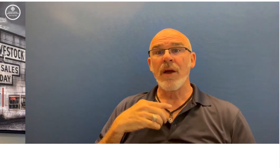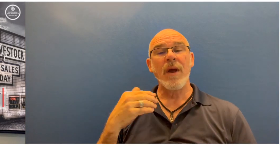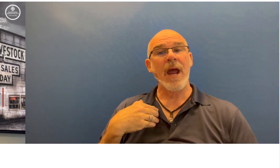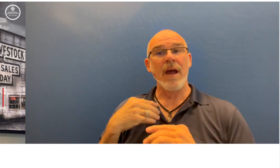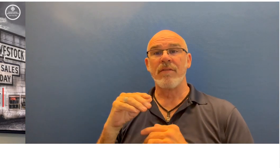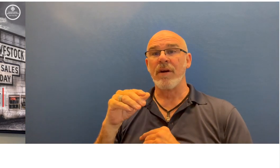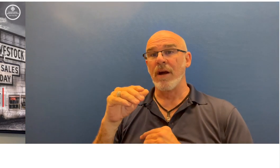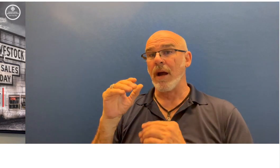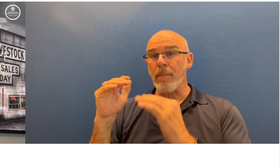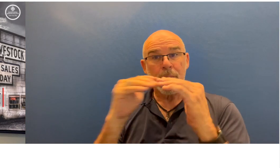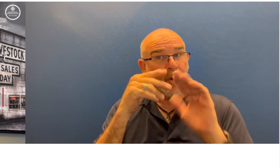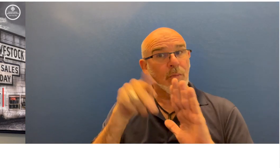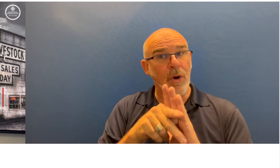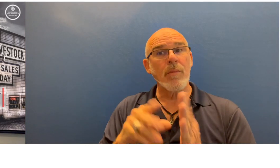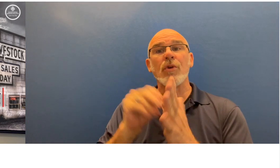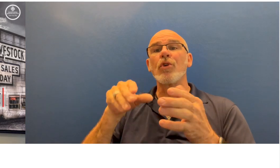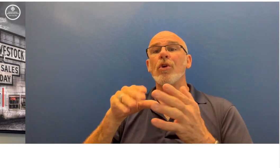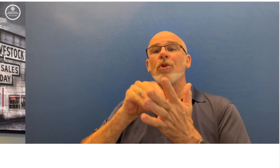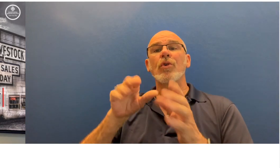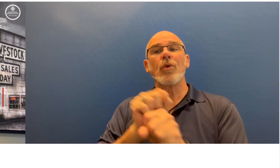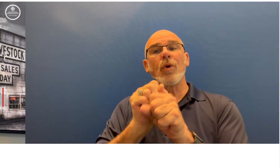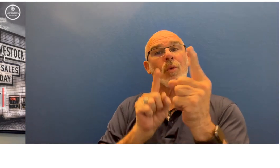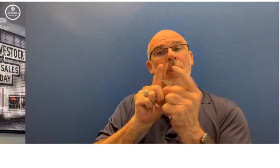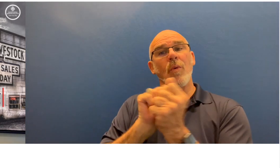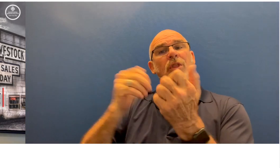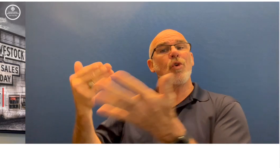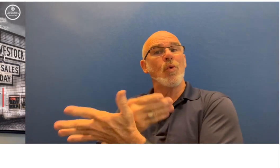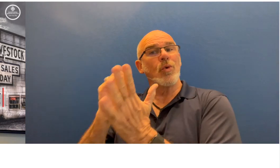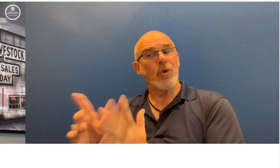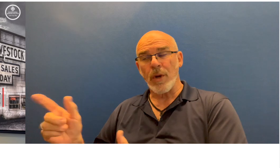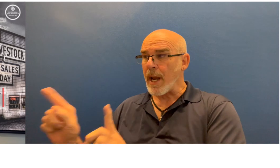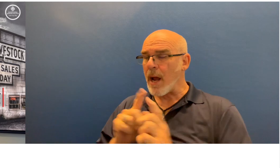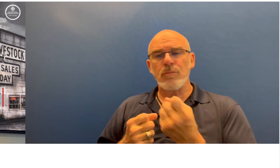where students work one-on-one with an incoming student, and support them through their first year.